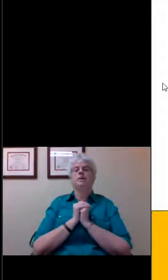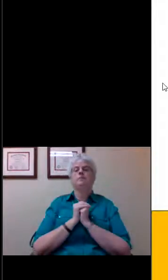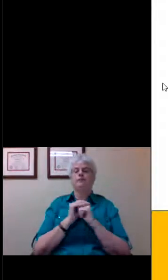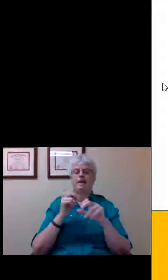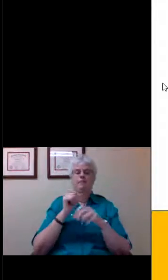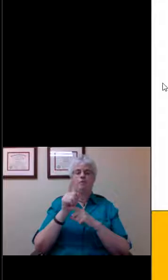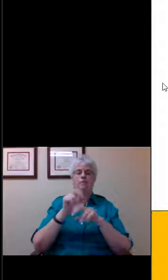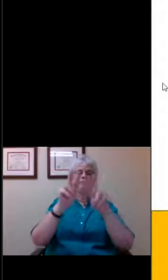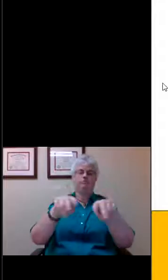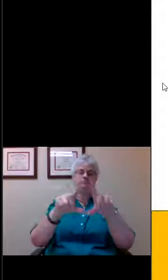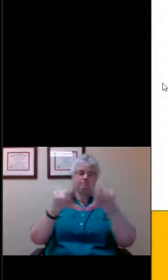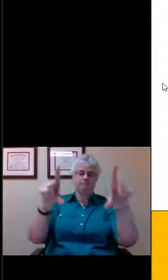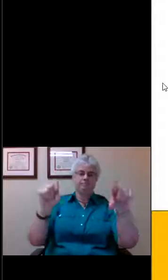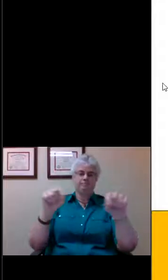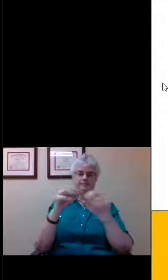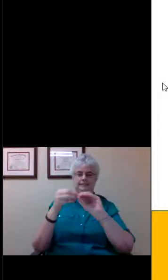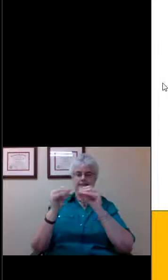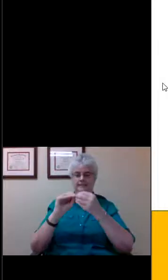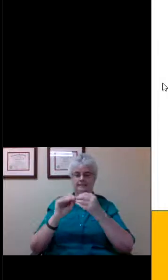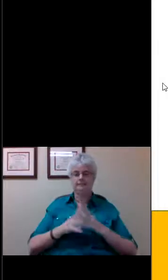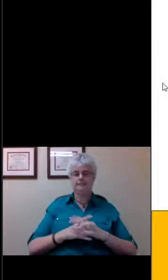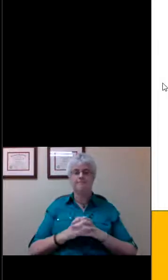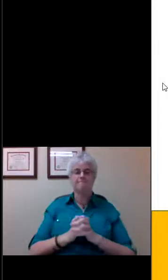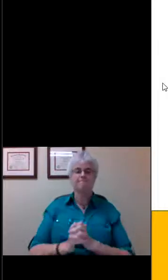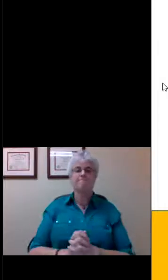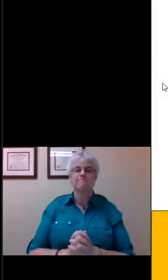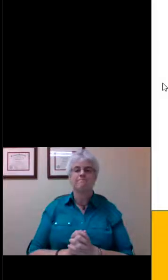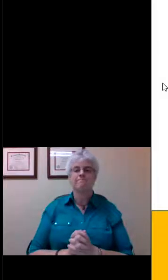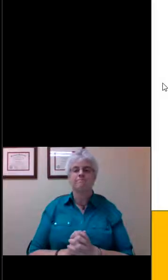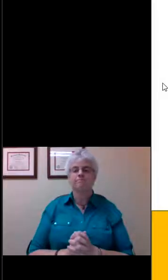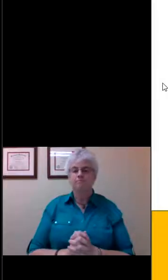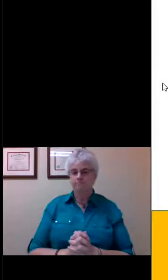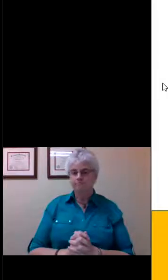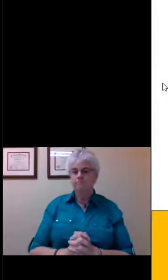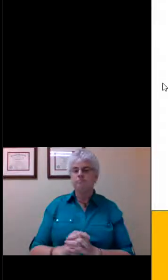Okay, so yeah, I'll give you a second just to look at the numbers there on the